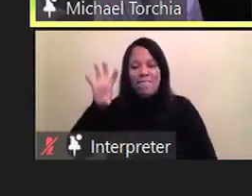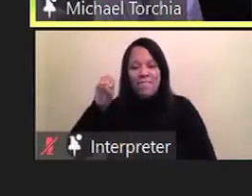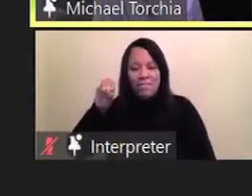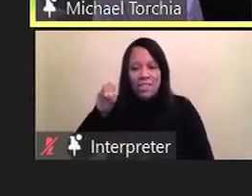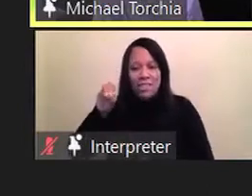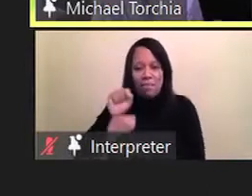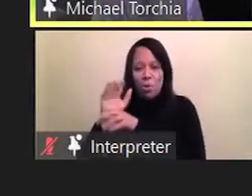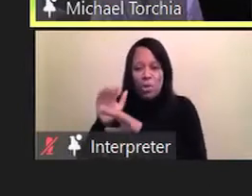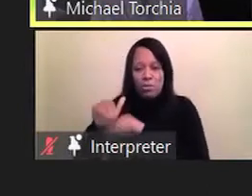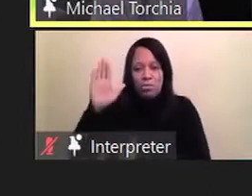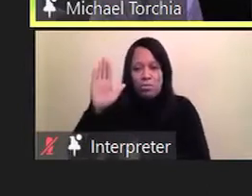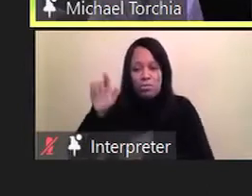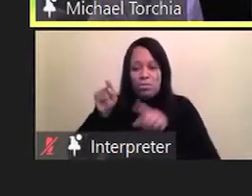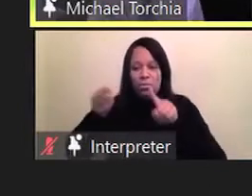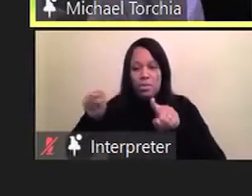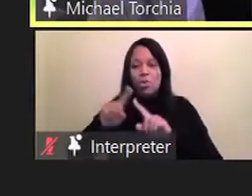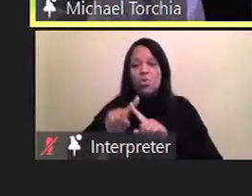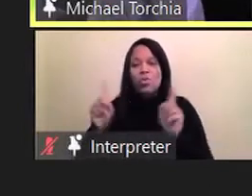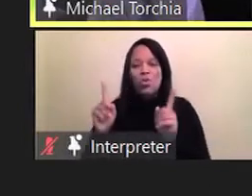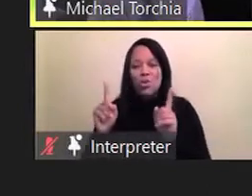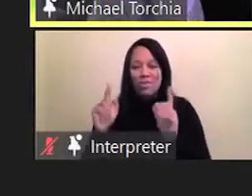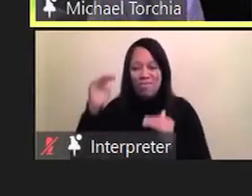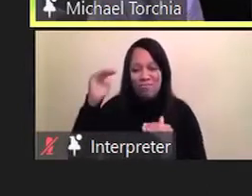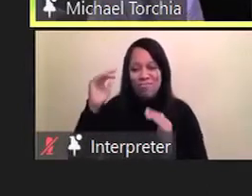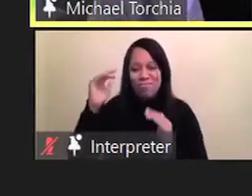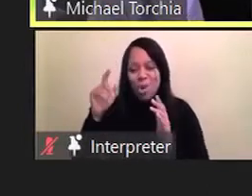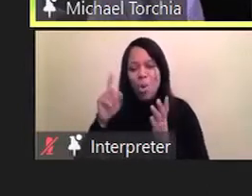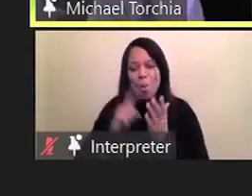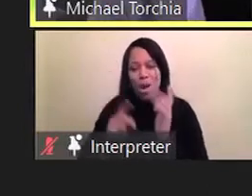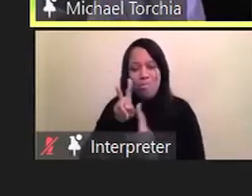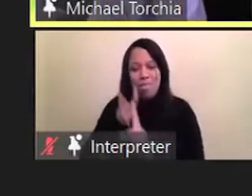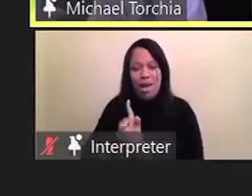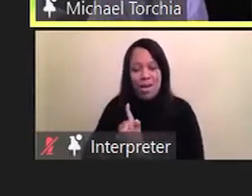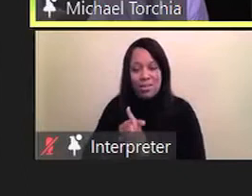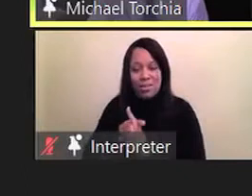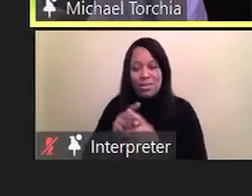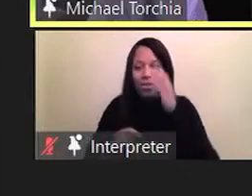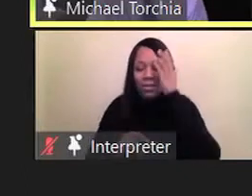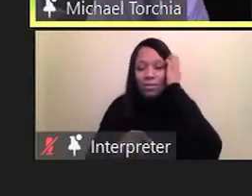So there's two different levels there of what applies. You could definitely have the ADA